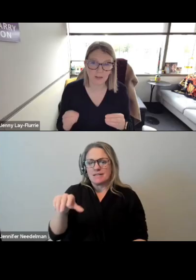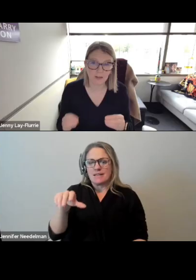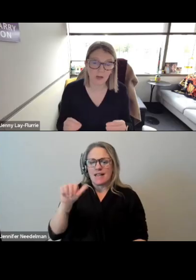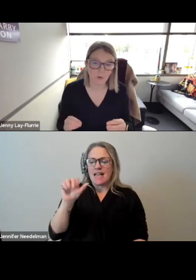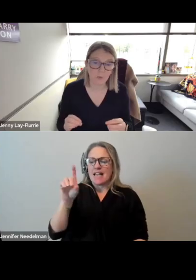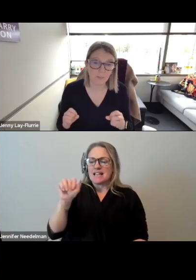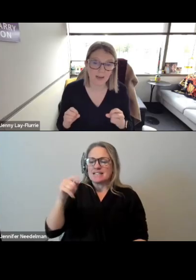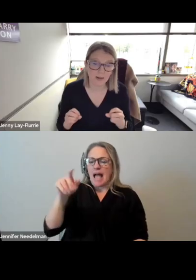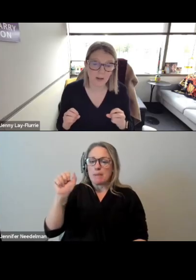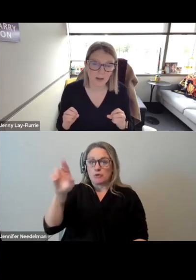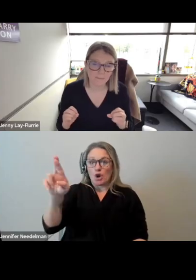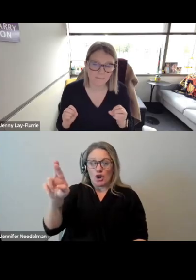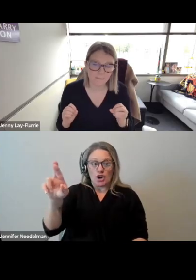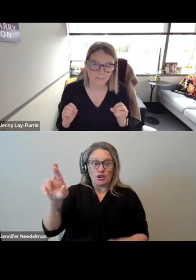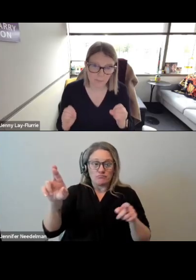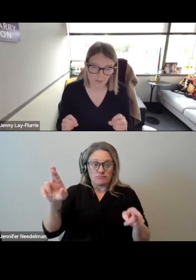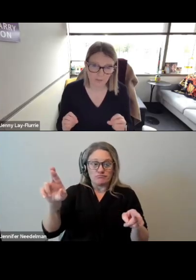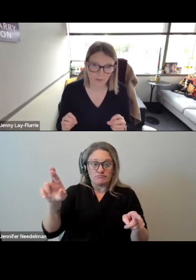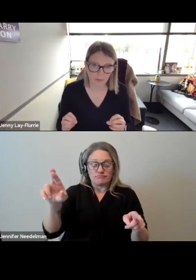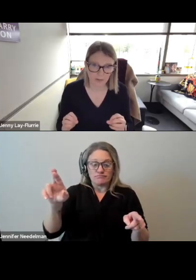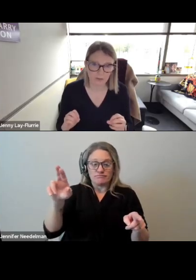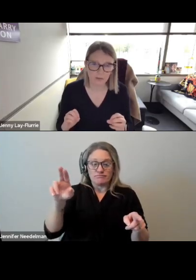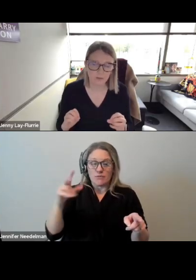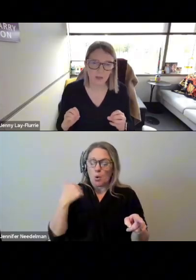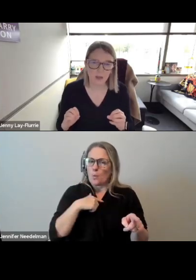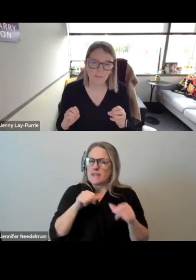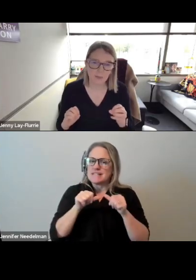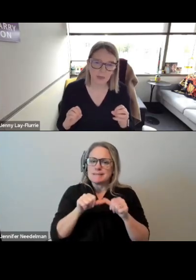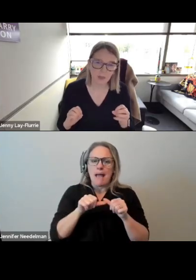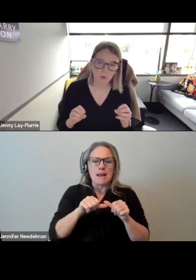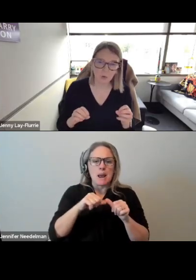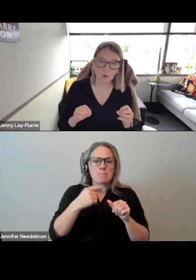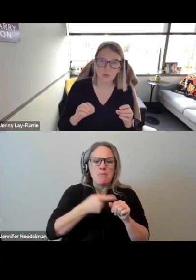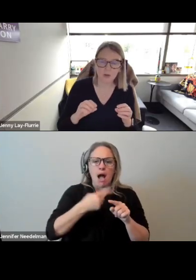And I can tell you we spent months on this, making sure